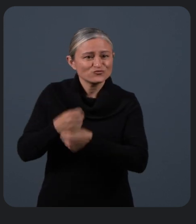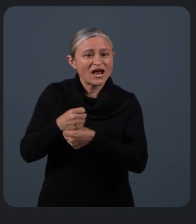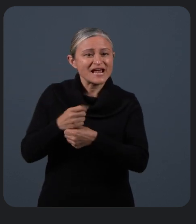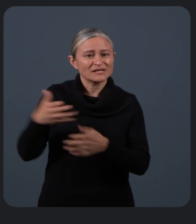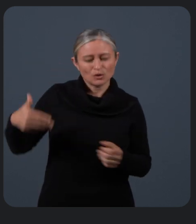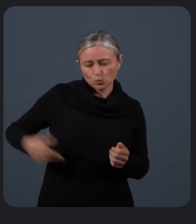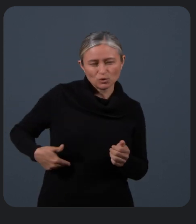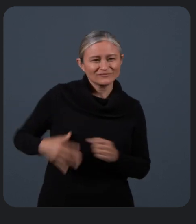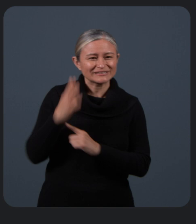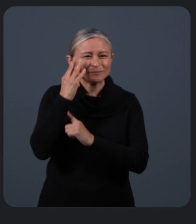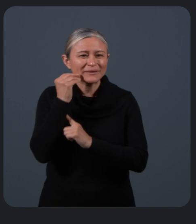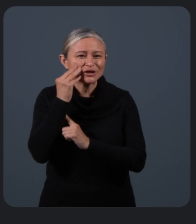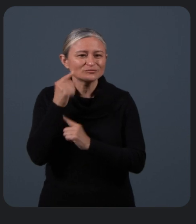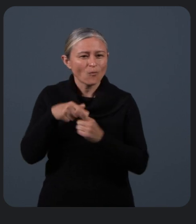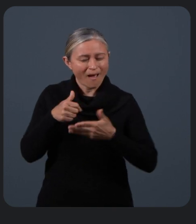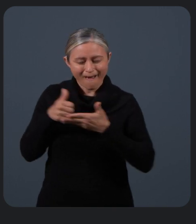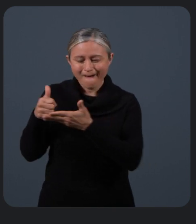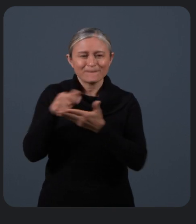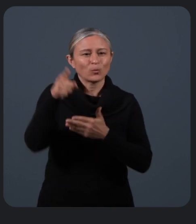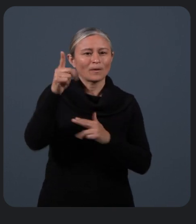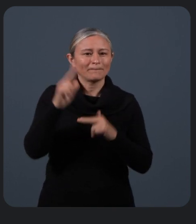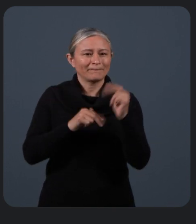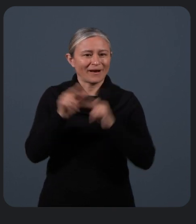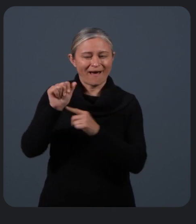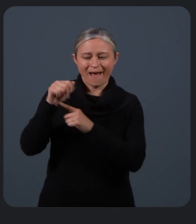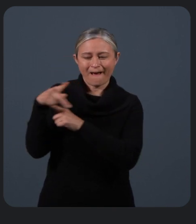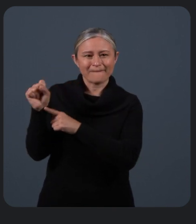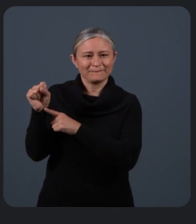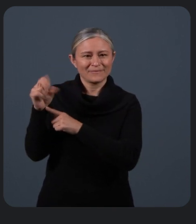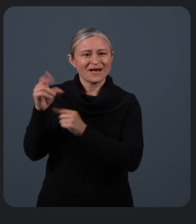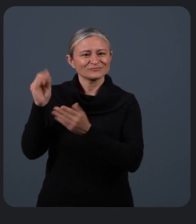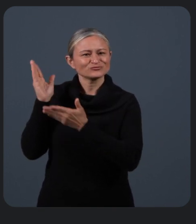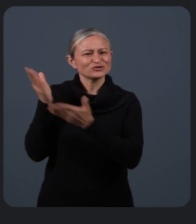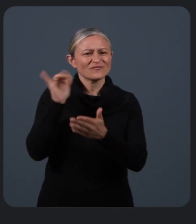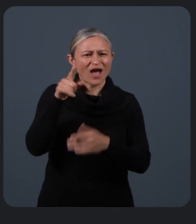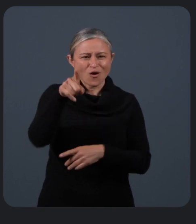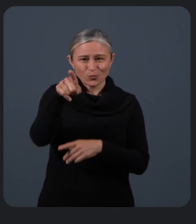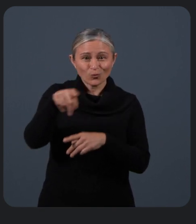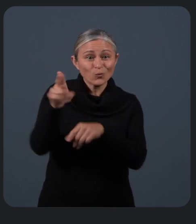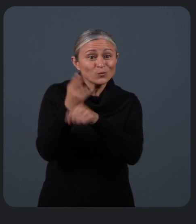to help you to easily build apps and services that your users love.